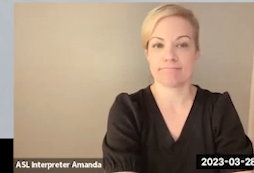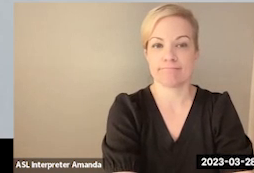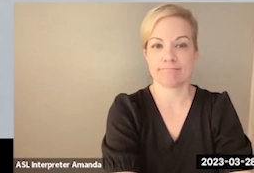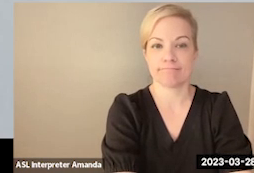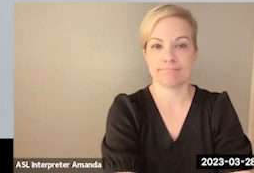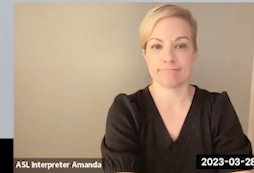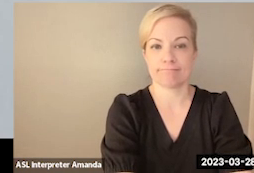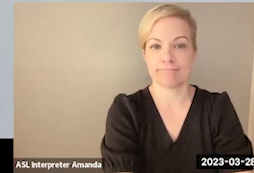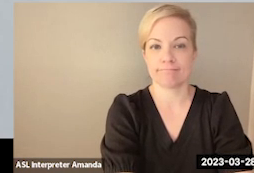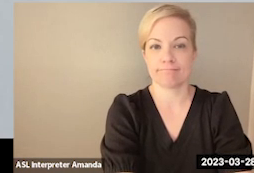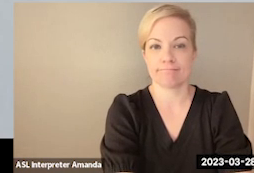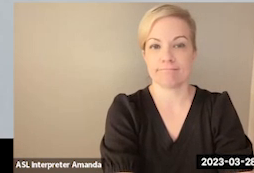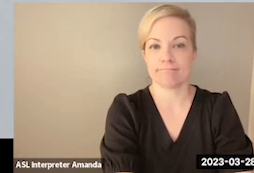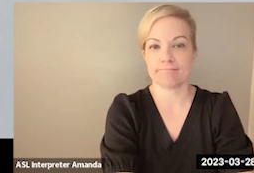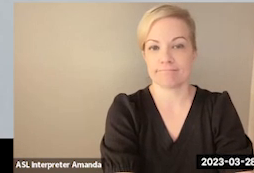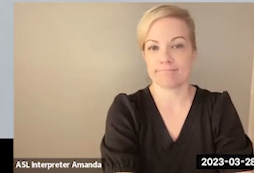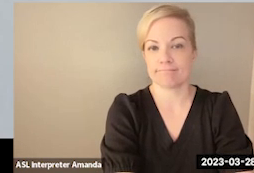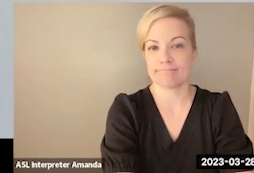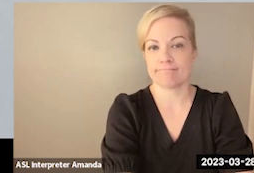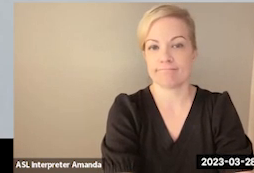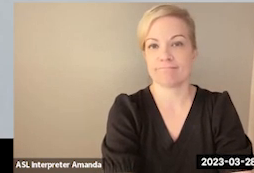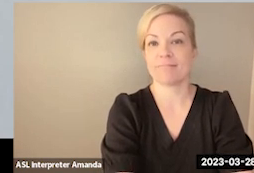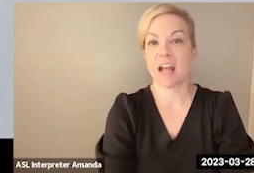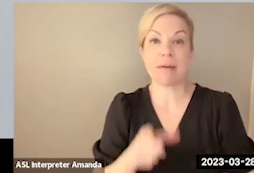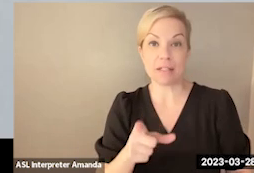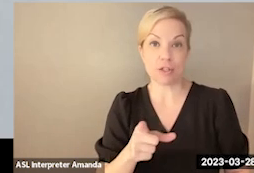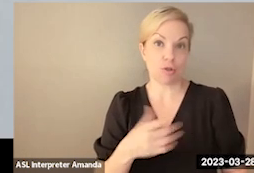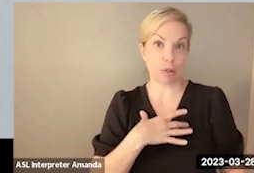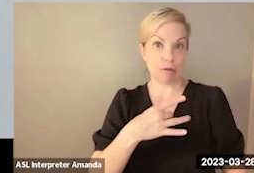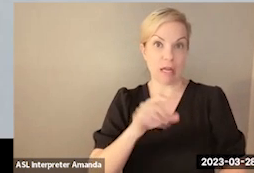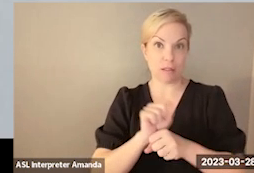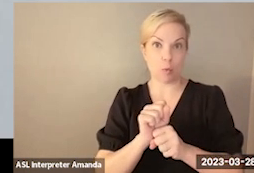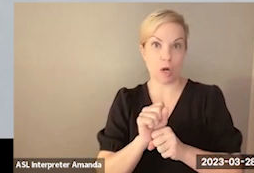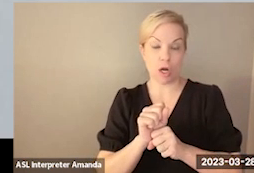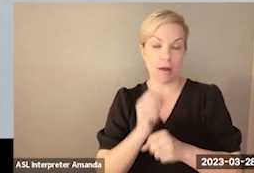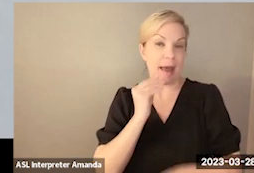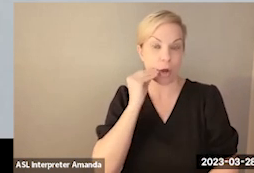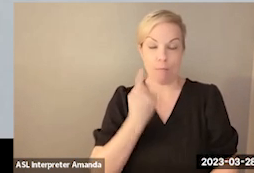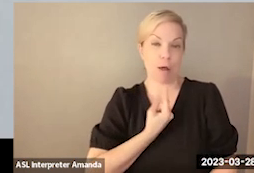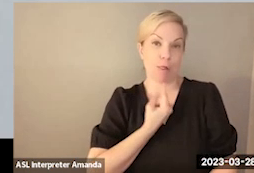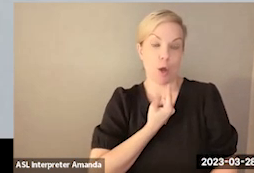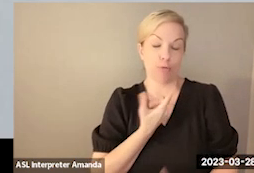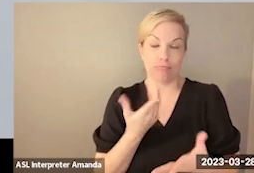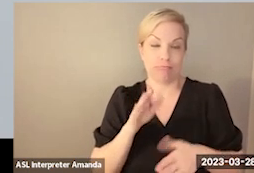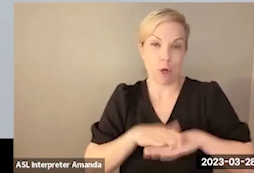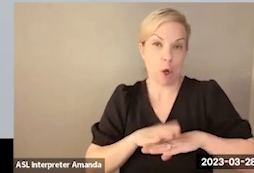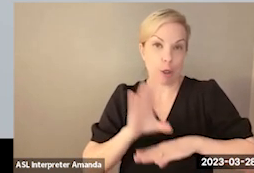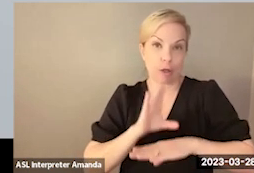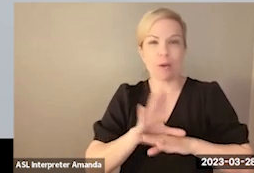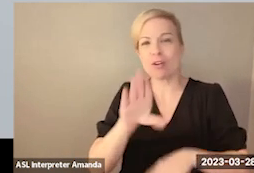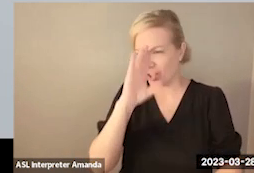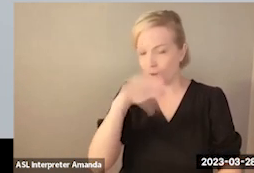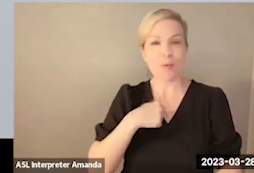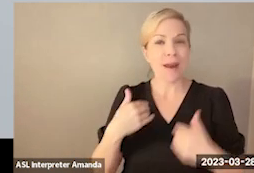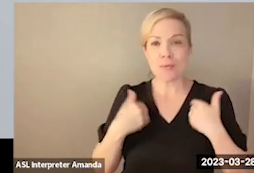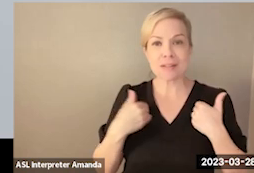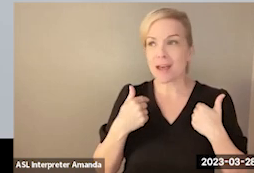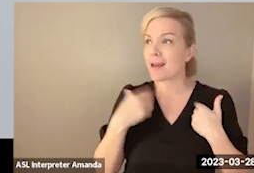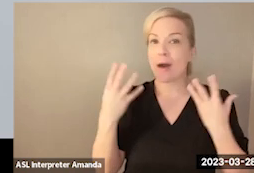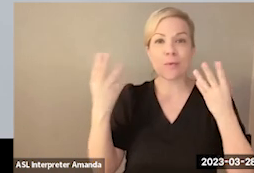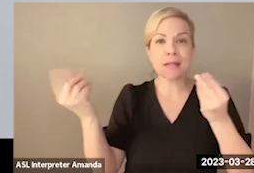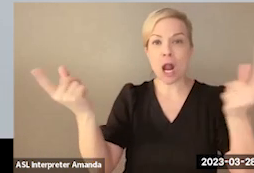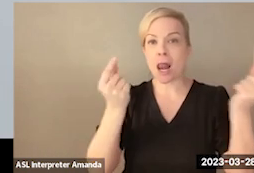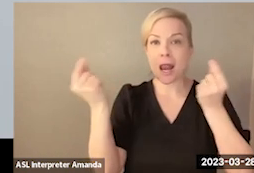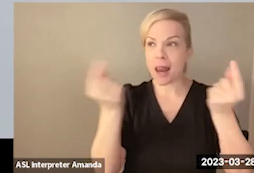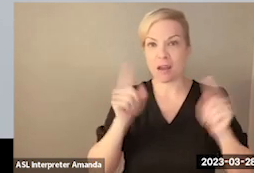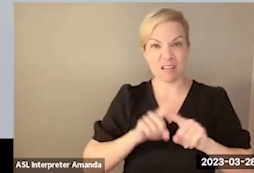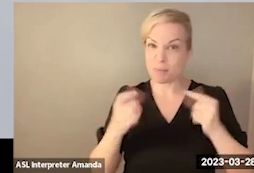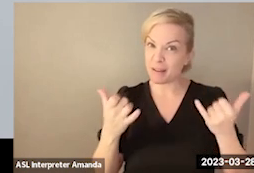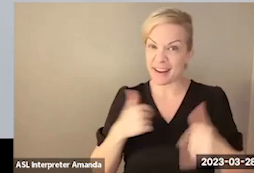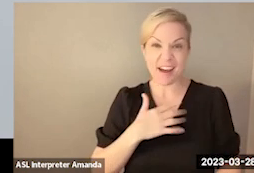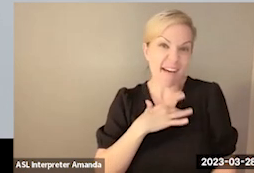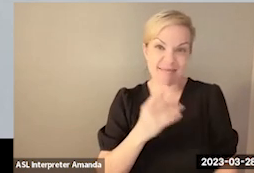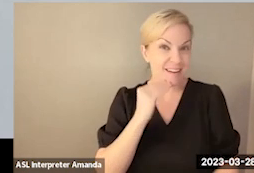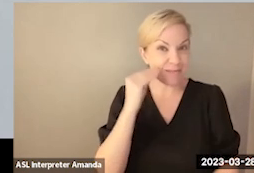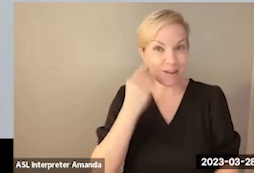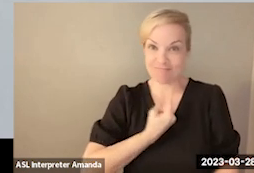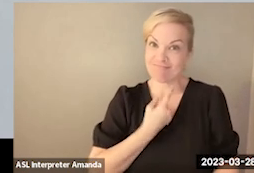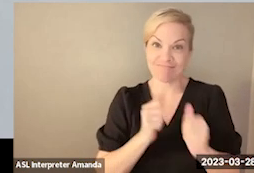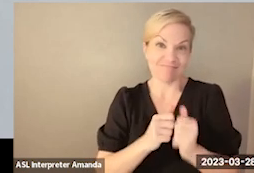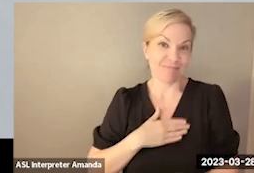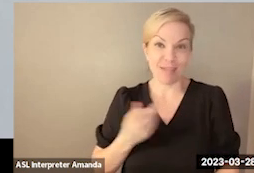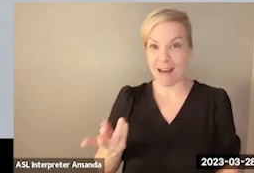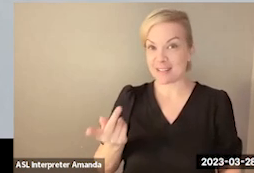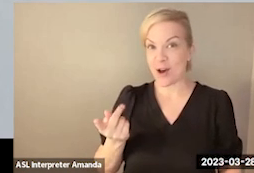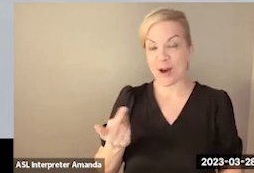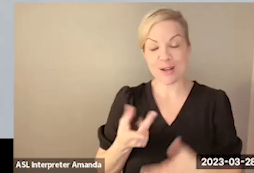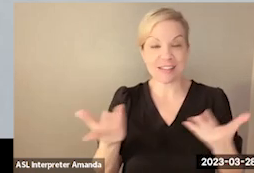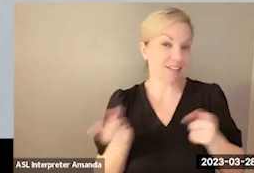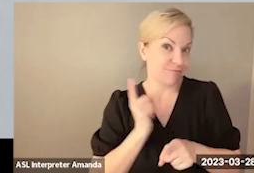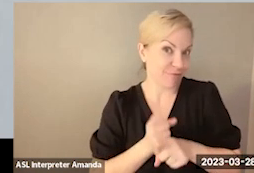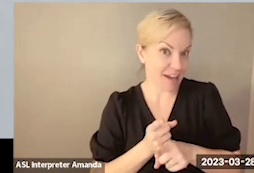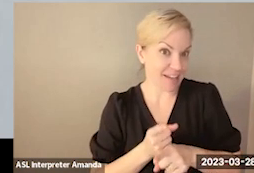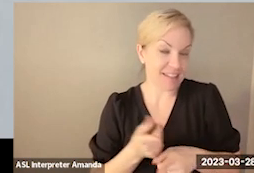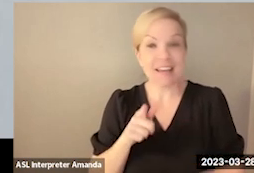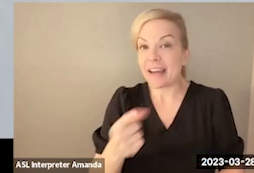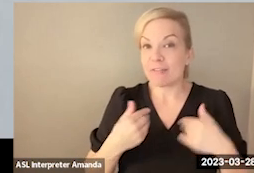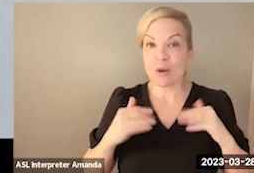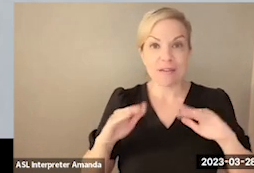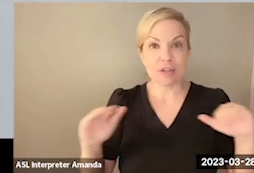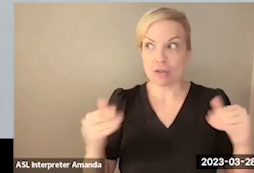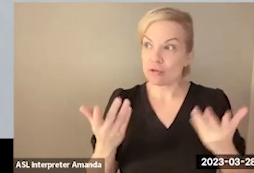Debbie Stine, Science & Technology Policy Academy: you know, like, be like me. Stay at home and work on a computer all day long. I did both like when I was young I was out and about all the time. But now, you know, I kinda like being at home with my dogs and and so forth, right? So any if you have kids that's also a big factor.